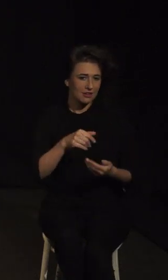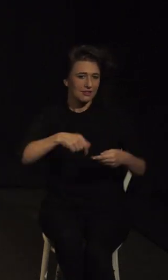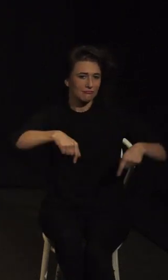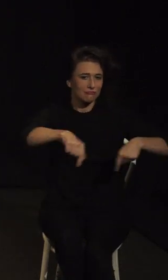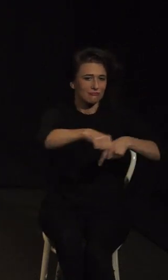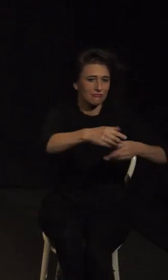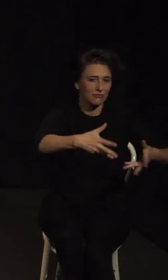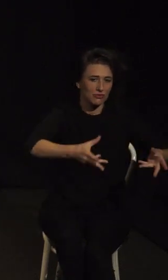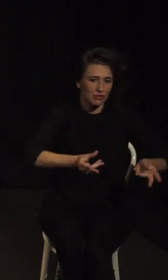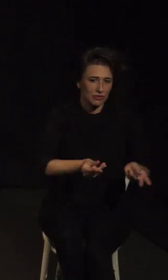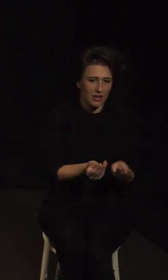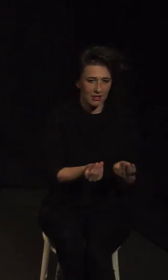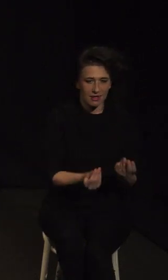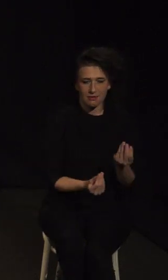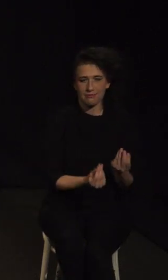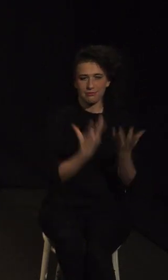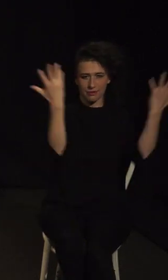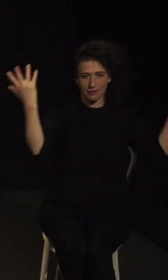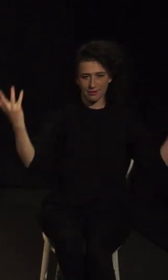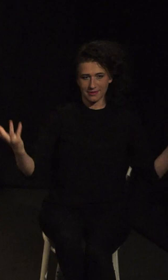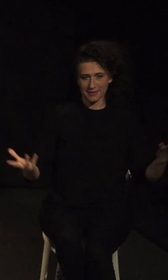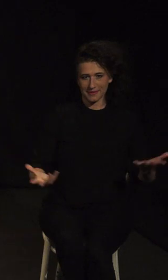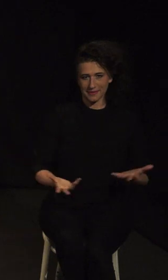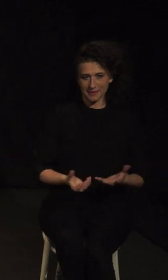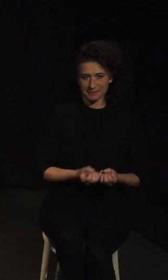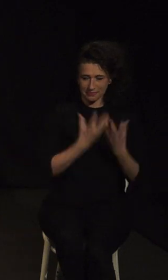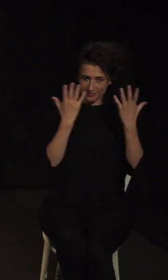steam bursting from beneath the lid